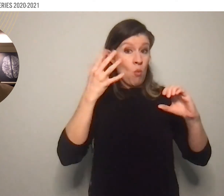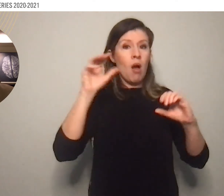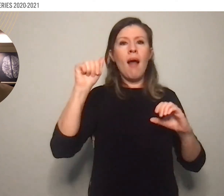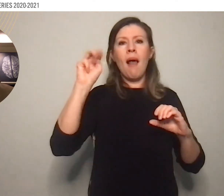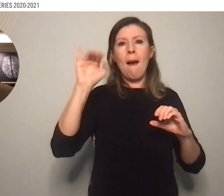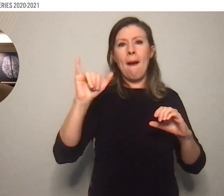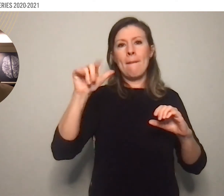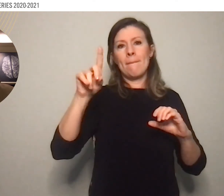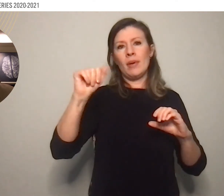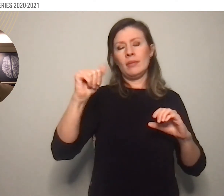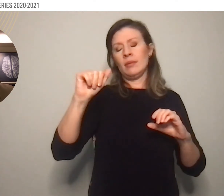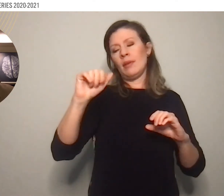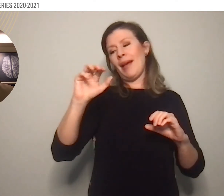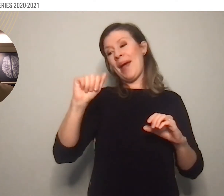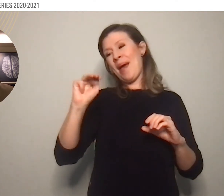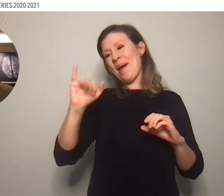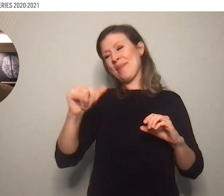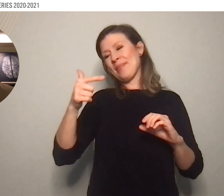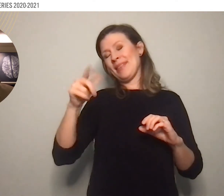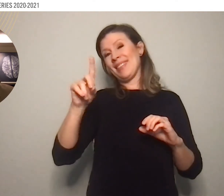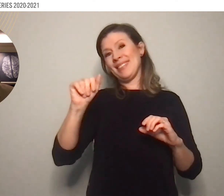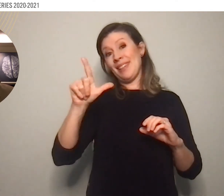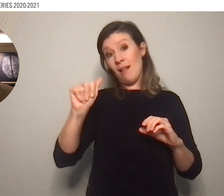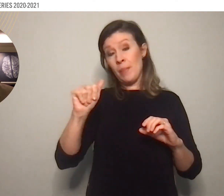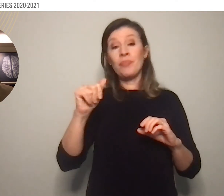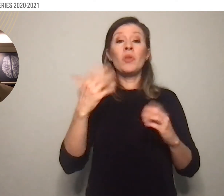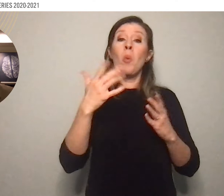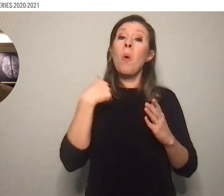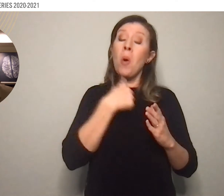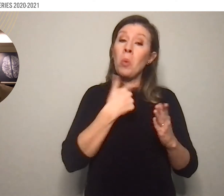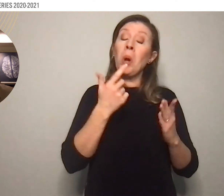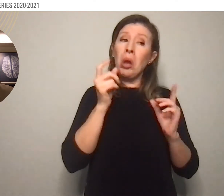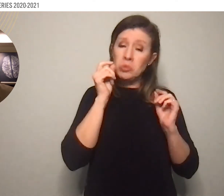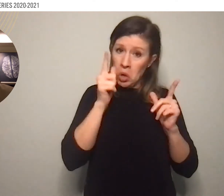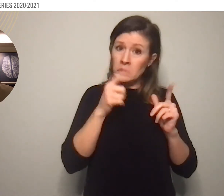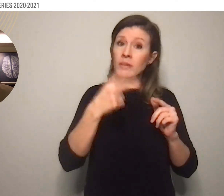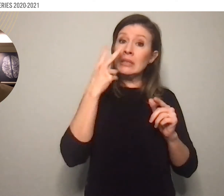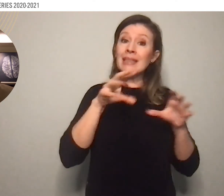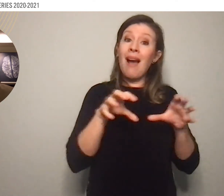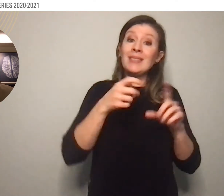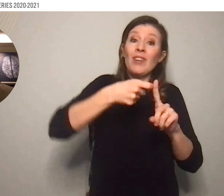Now surprisingly the connectivity from the amygdala was reduced, but more surprisingly